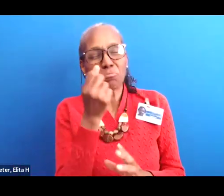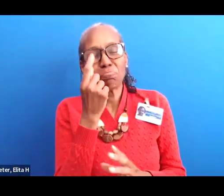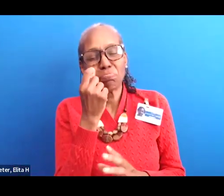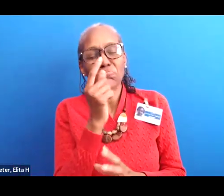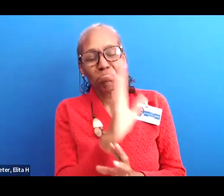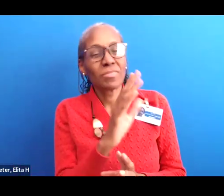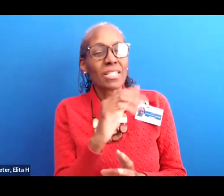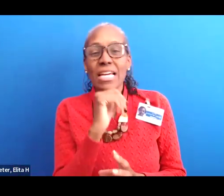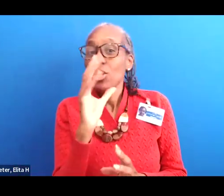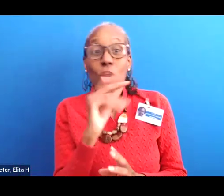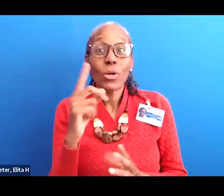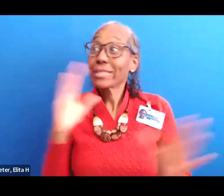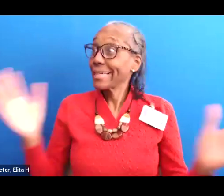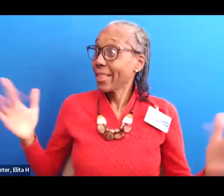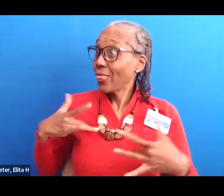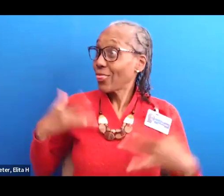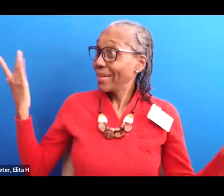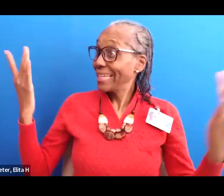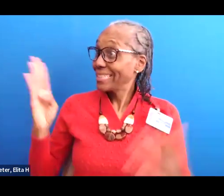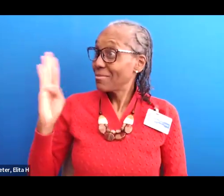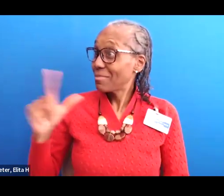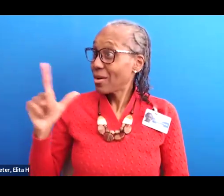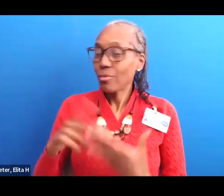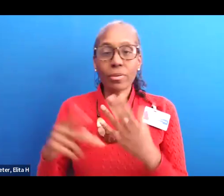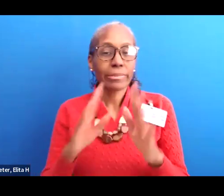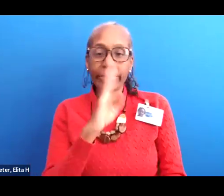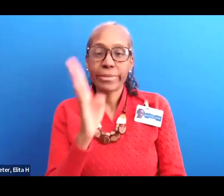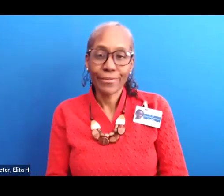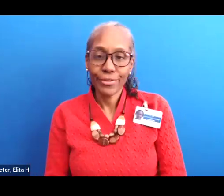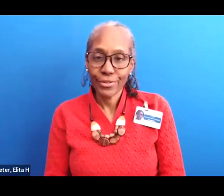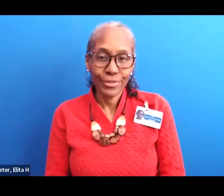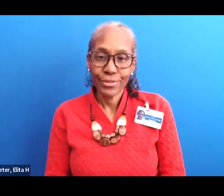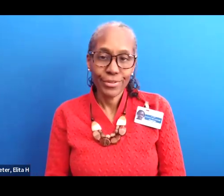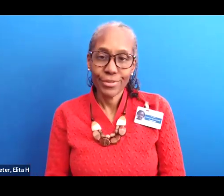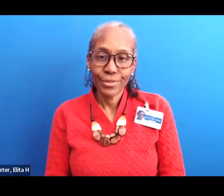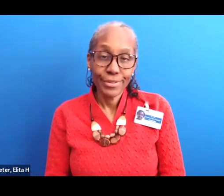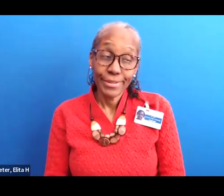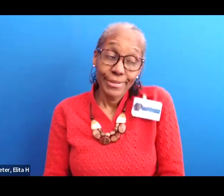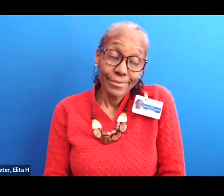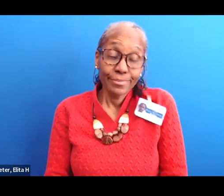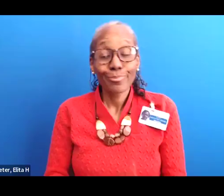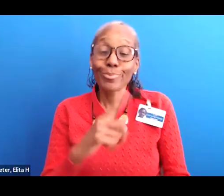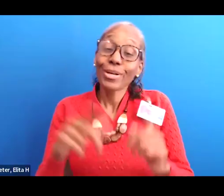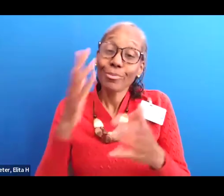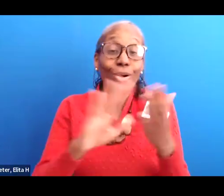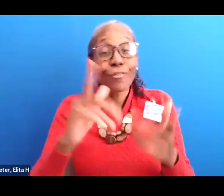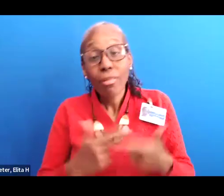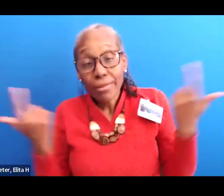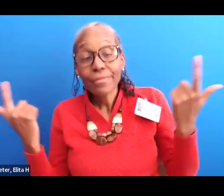I've not had anybody be delighted in that process, but it's something, it's part of life. You get used to it. You do your thing.